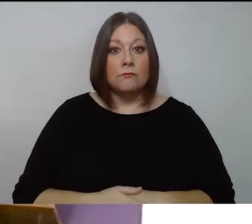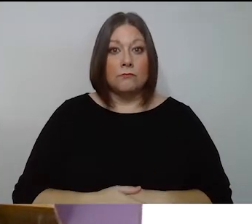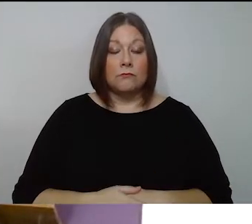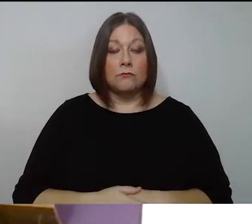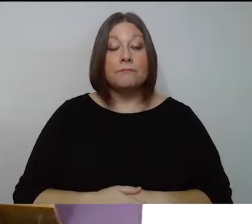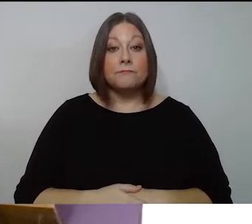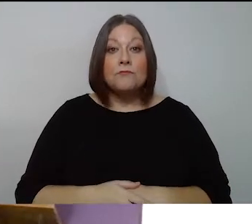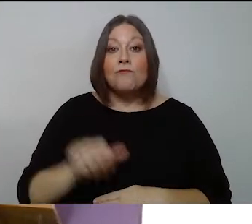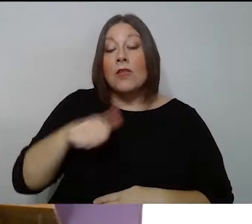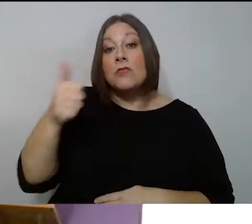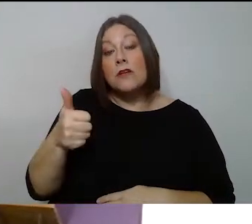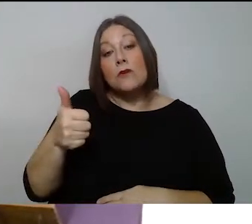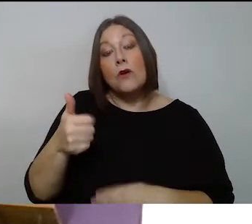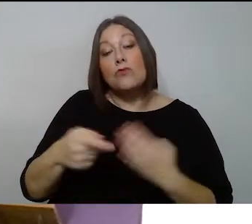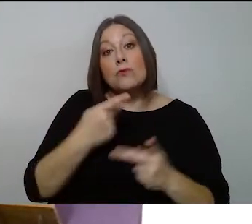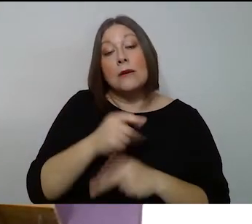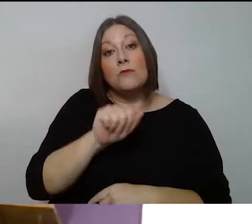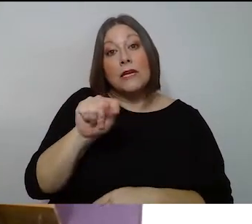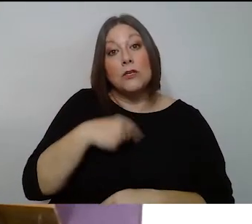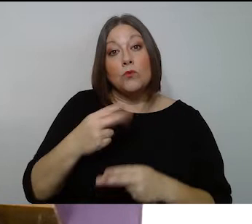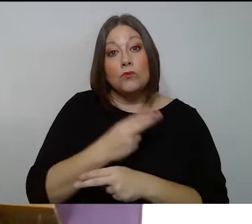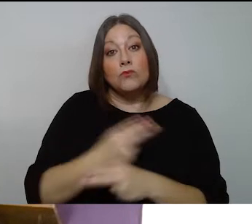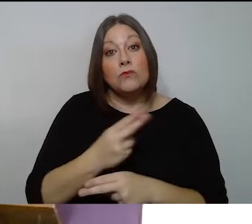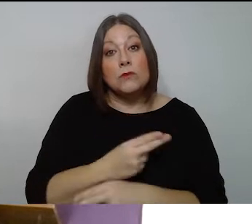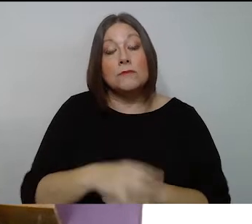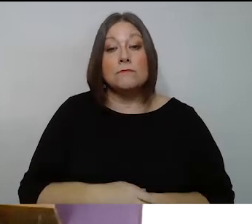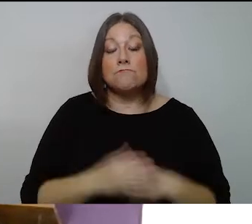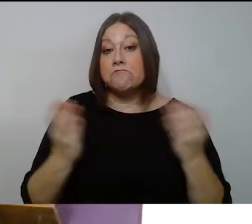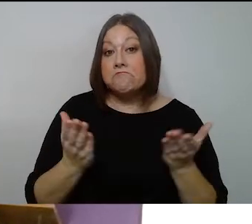The other type of assistive technology device that I use is